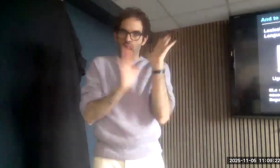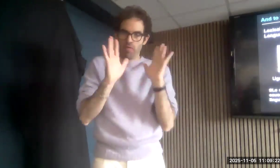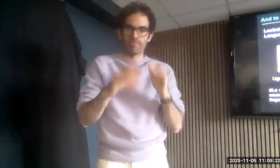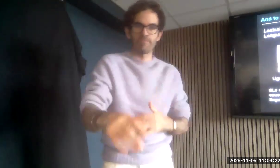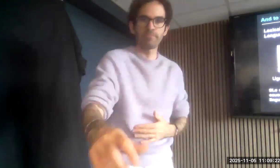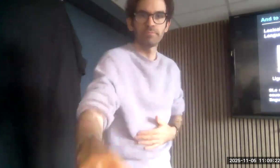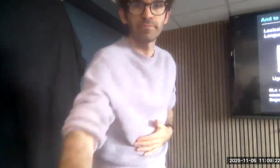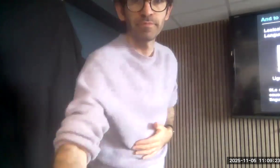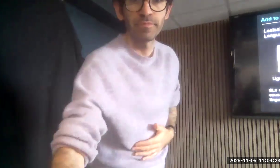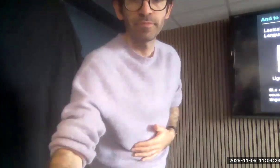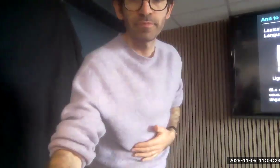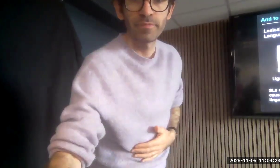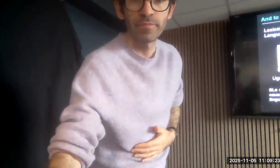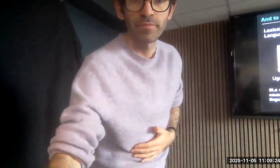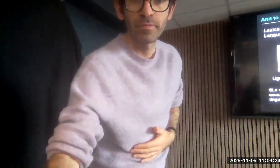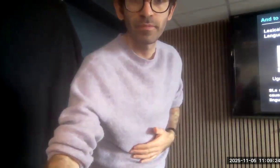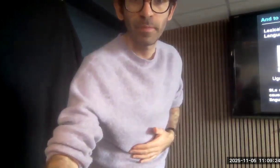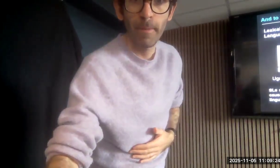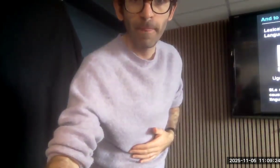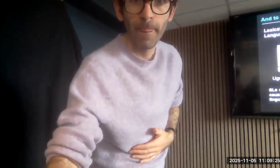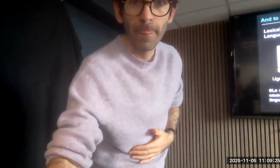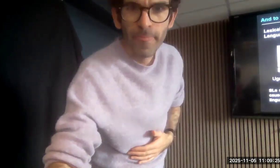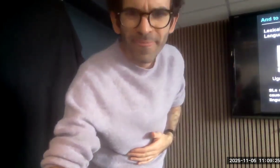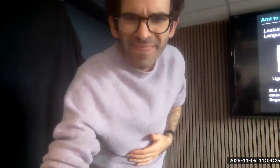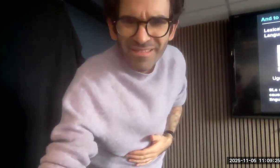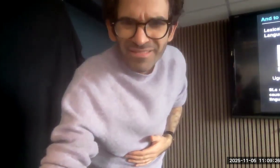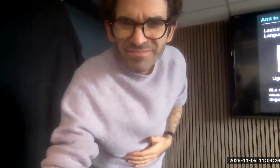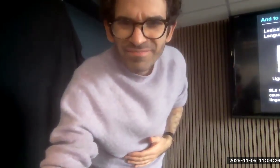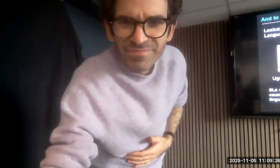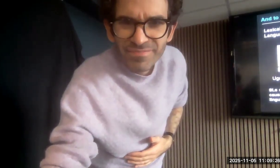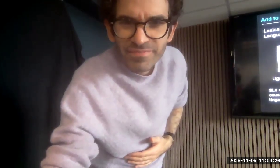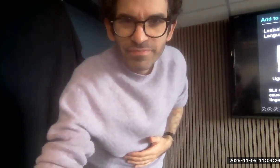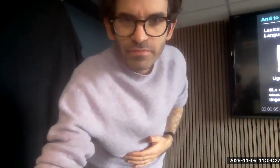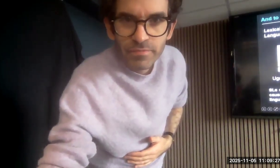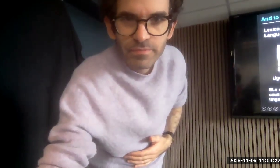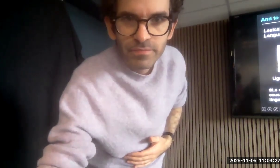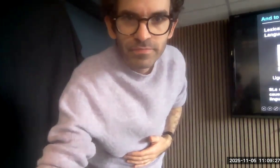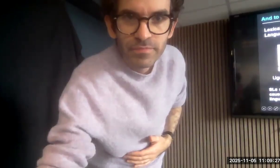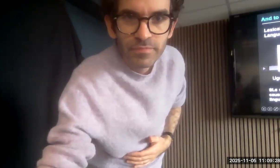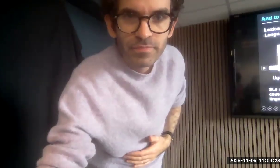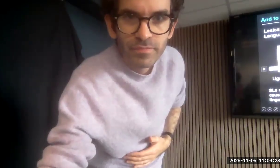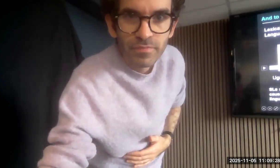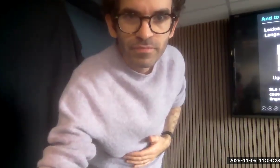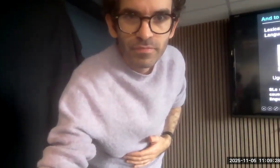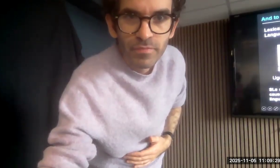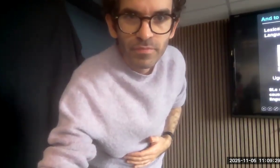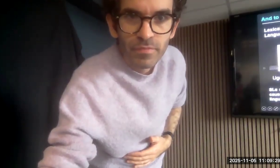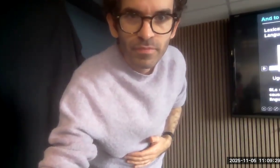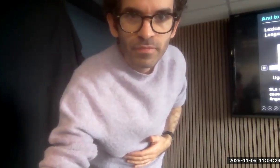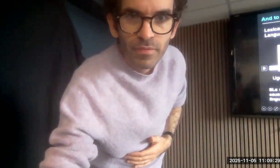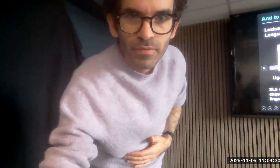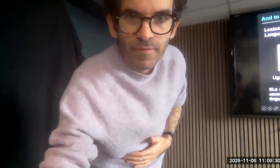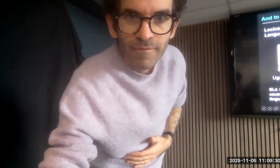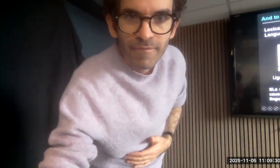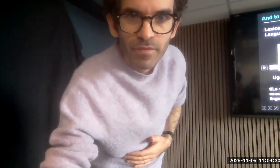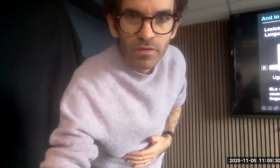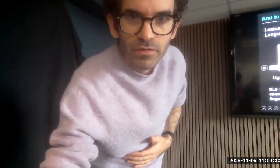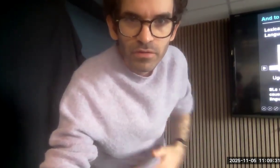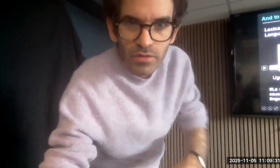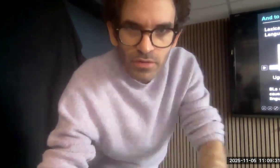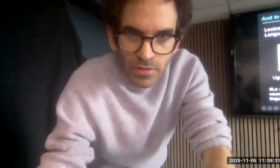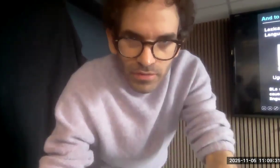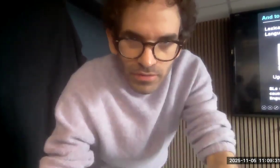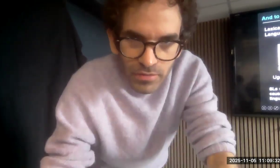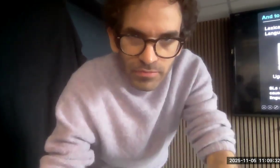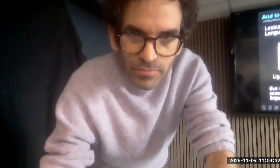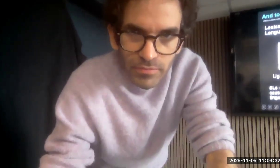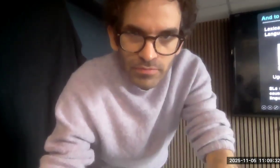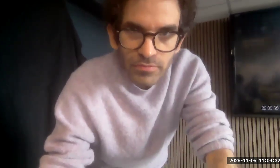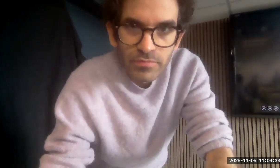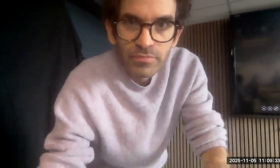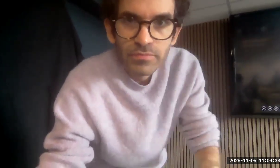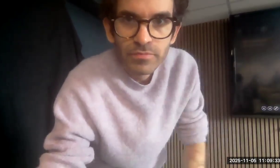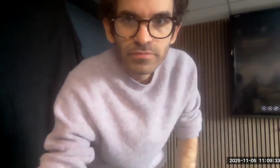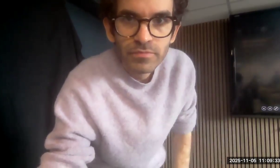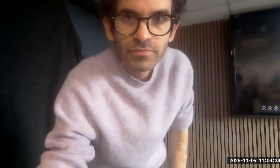So that's the lexical GIVE